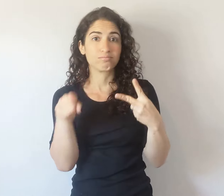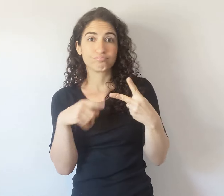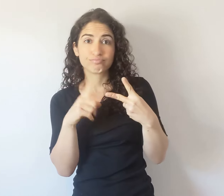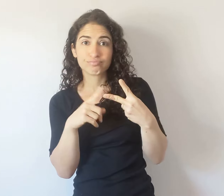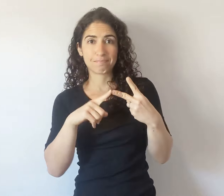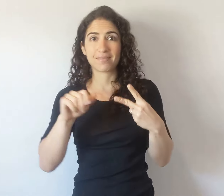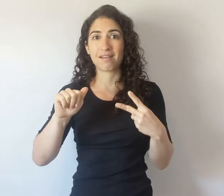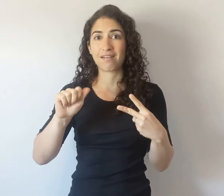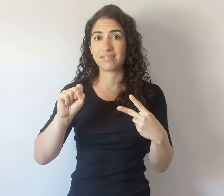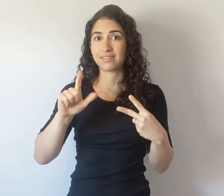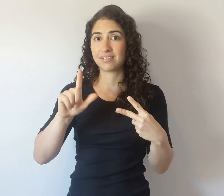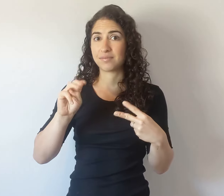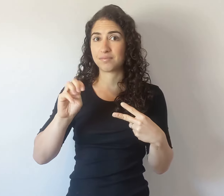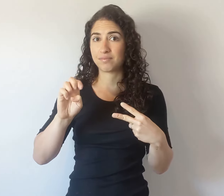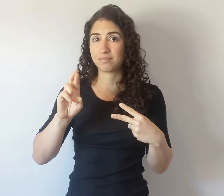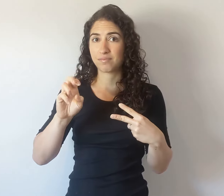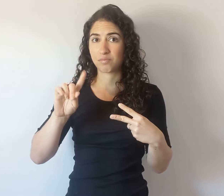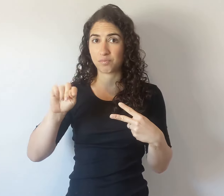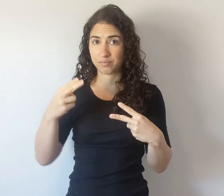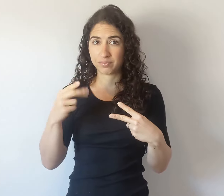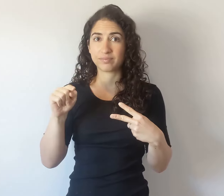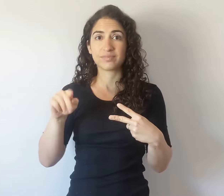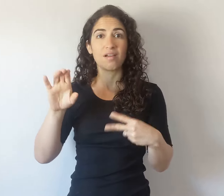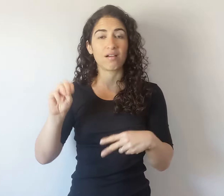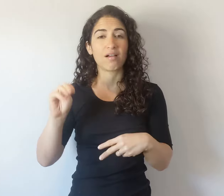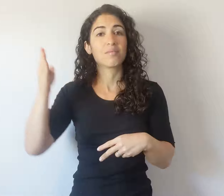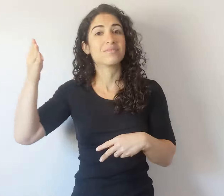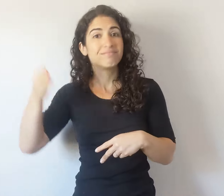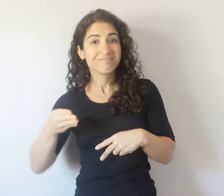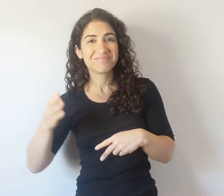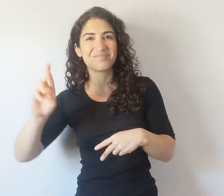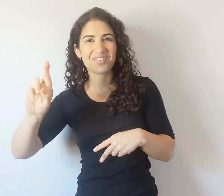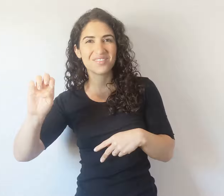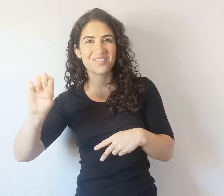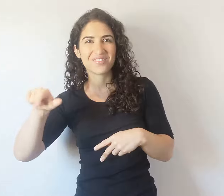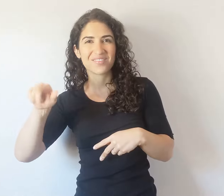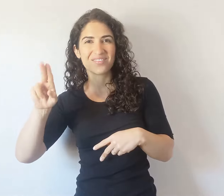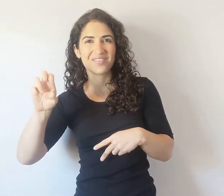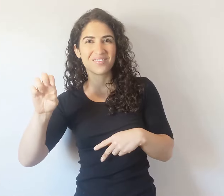or go to aslmeredith.com/request